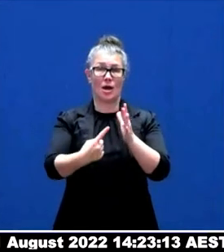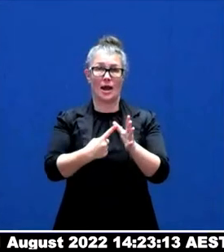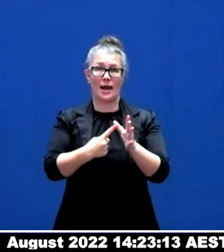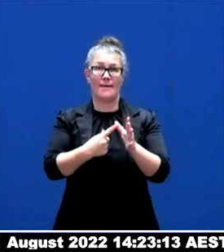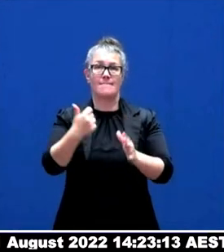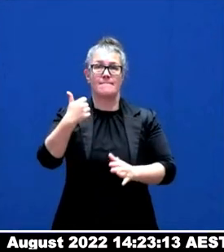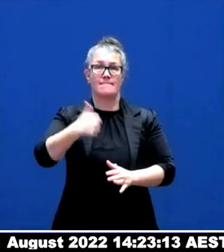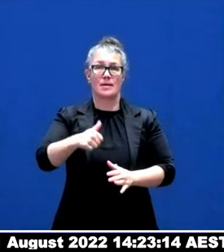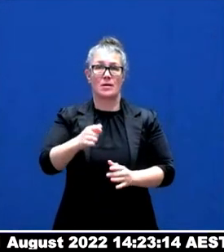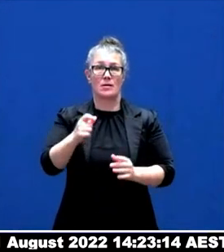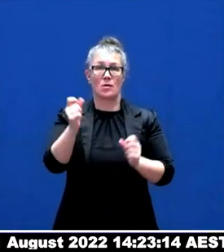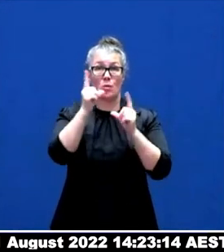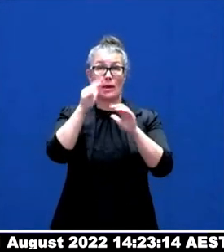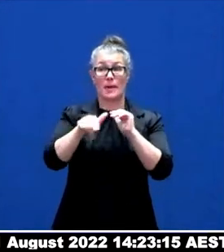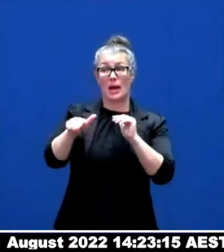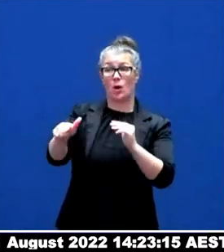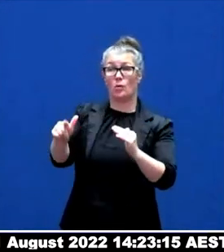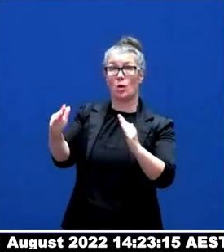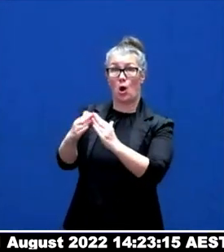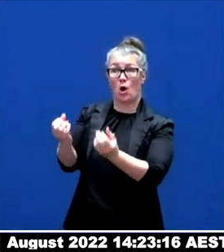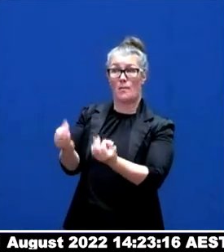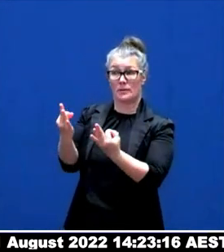Yes. MS DOWSETT: - and your answer began with "risk of homelessness".